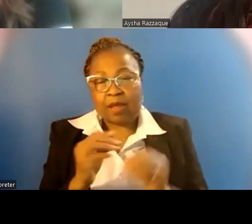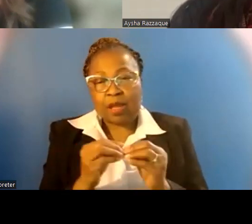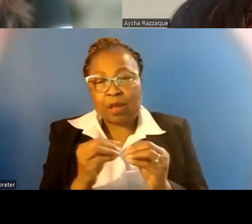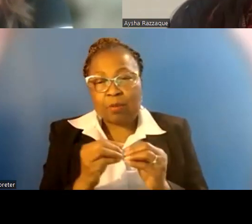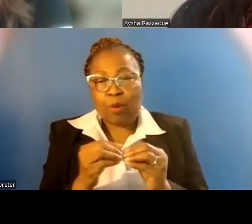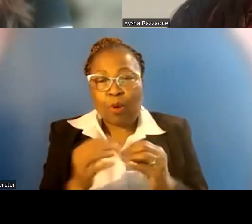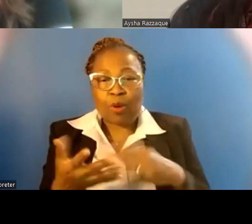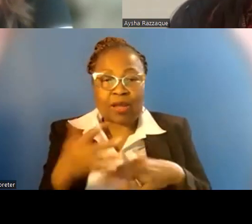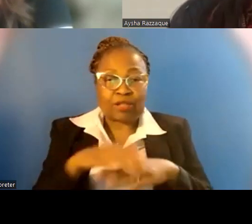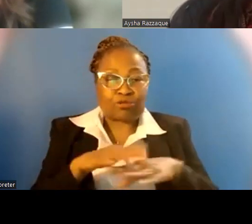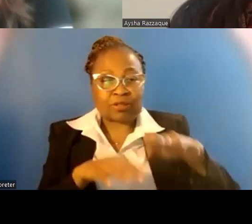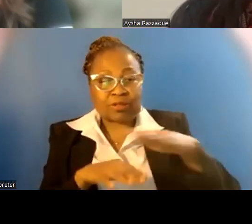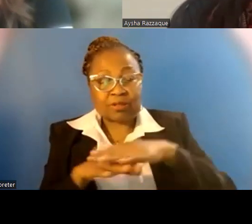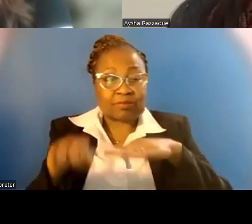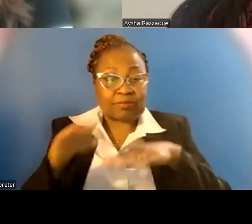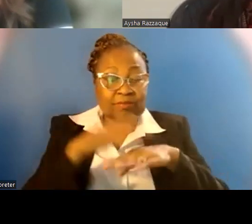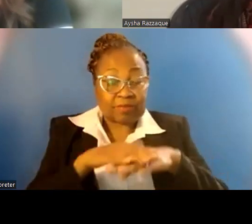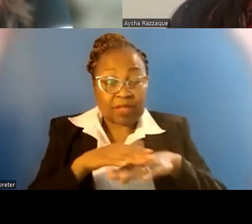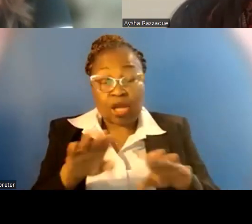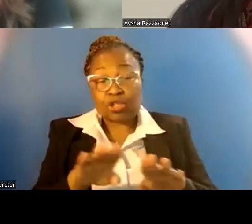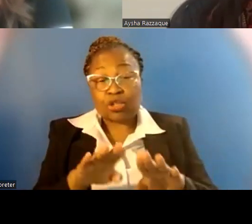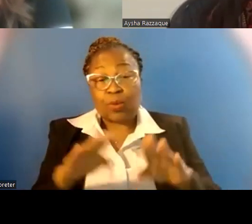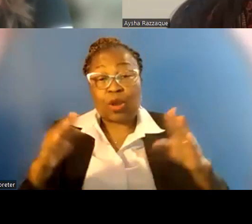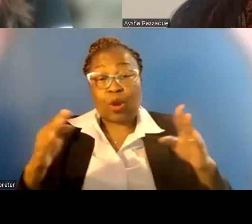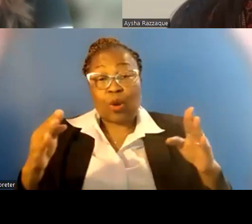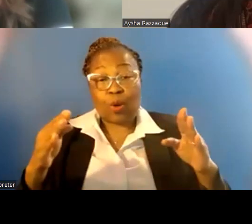So we opened up the dialogue